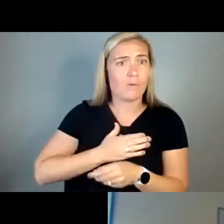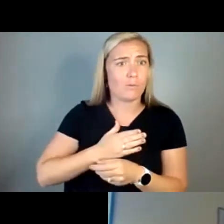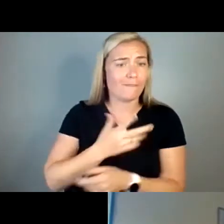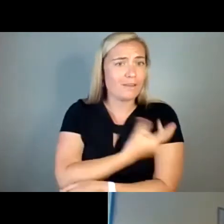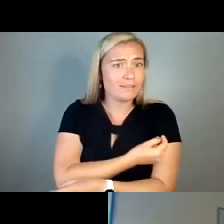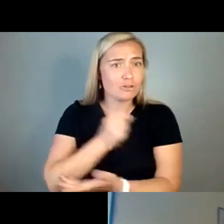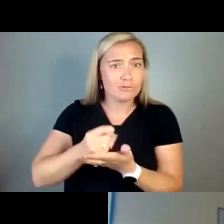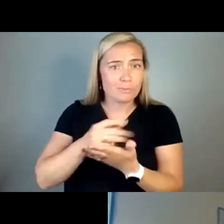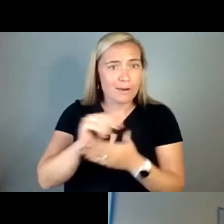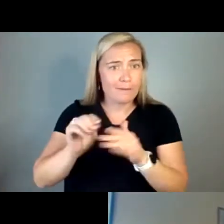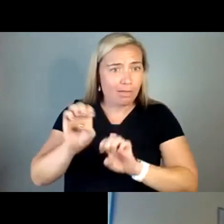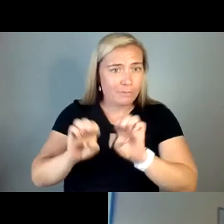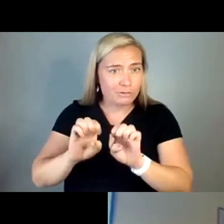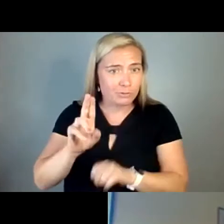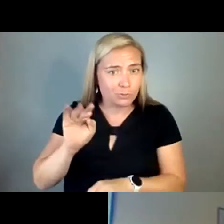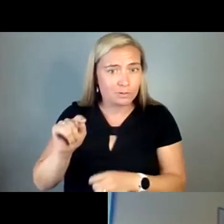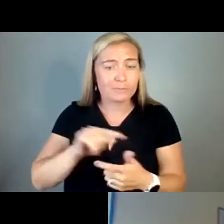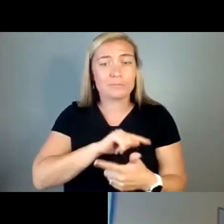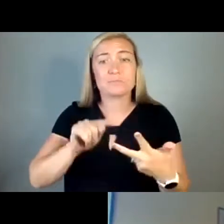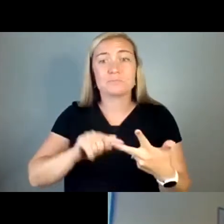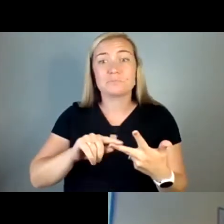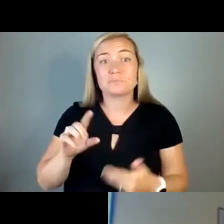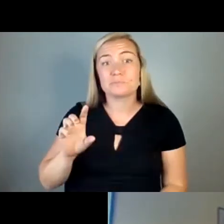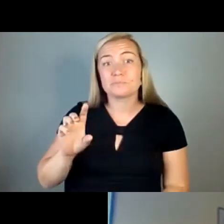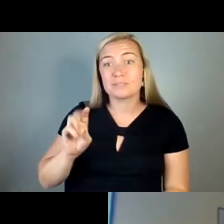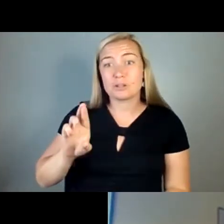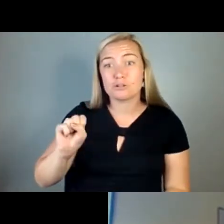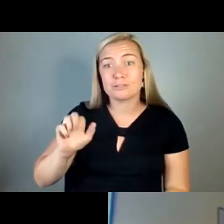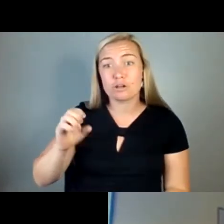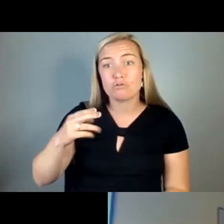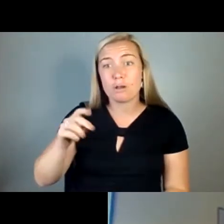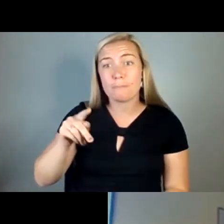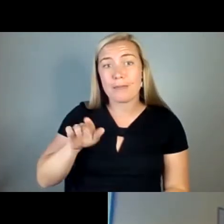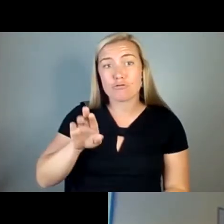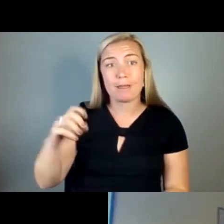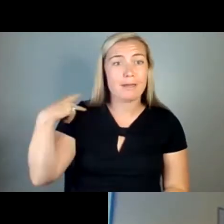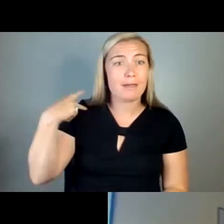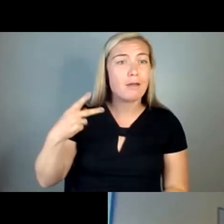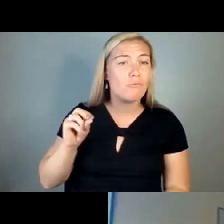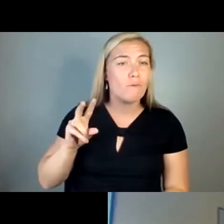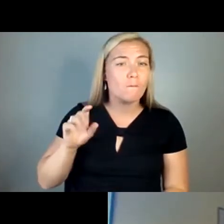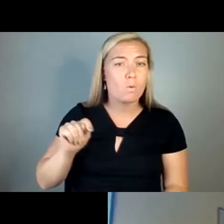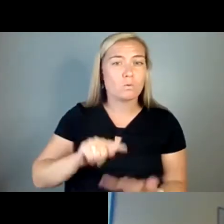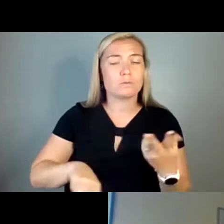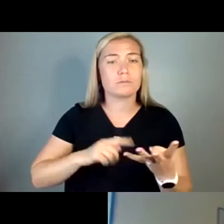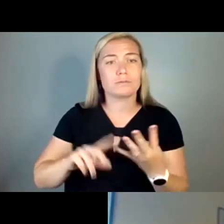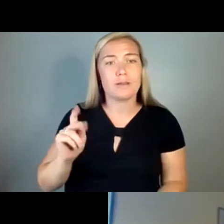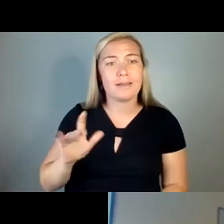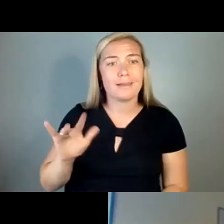our Provost Dr. Sarah Peyre, our Vice President for Human Resources and Chief Human Resources Officer